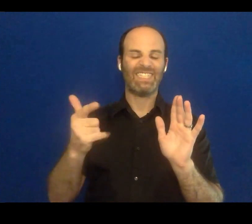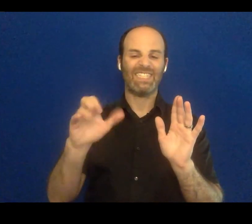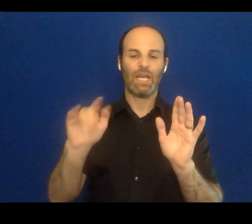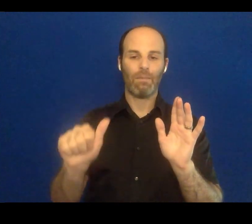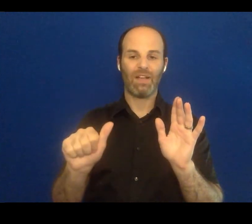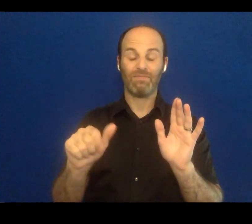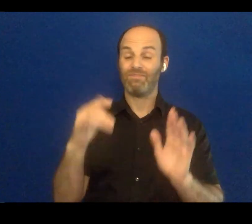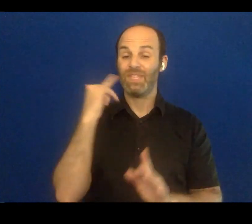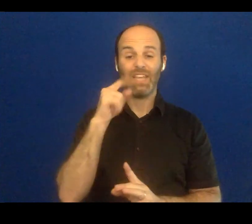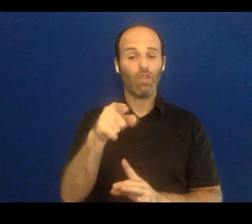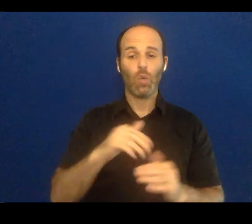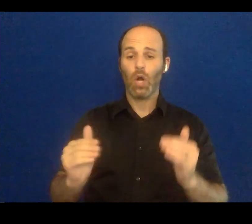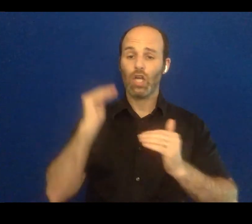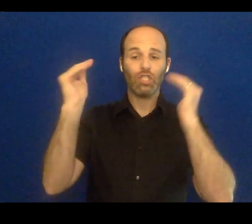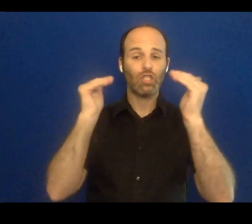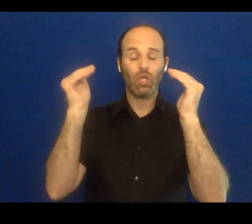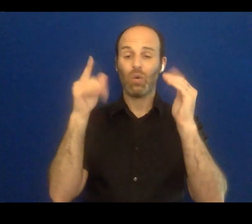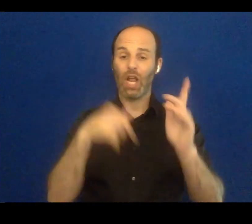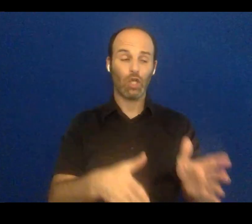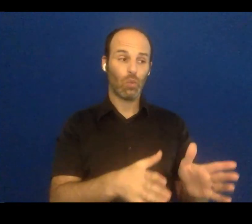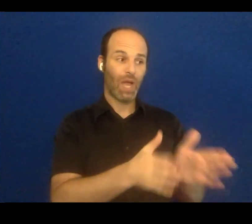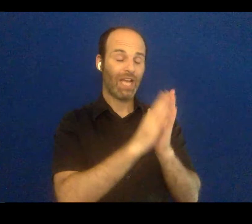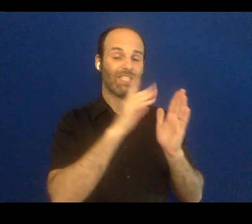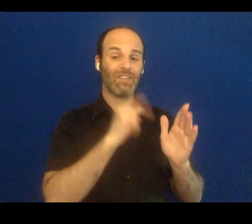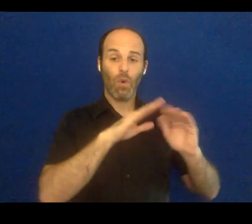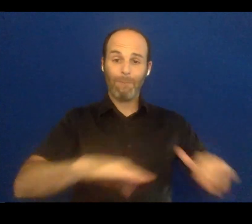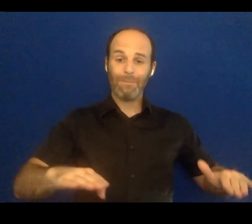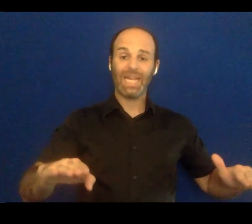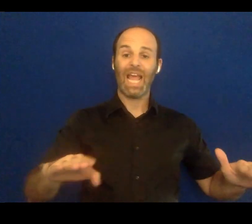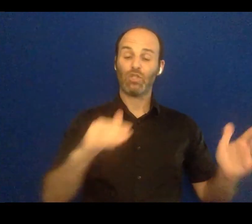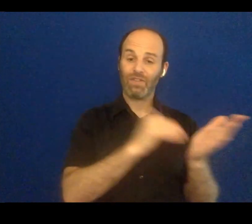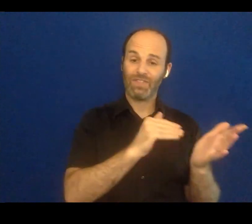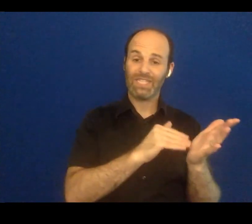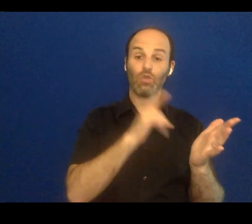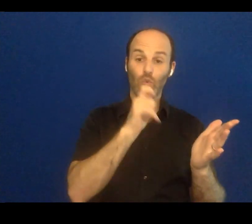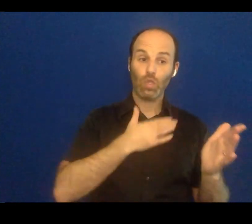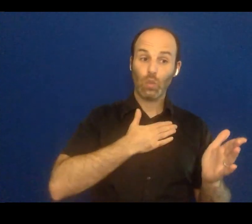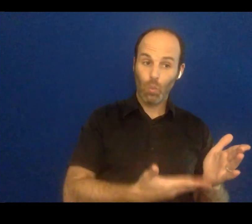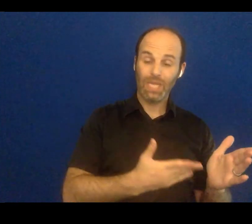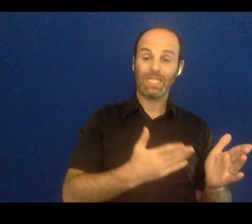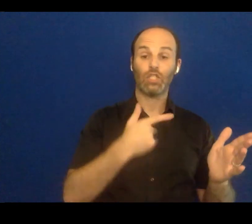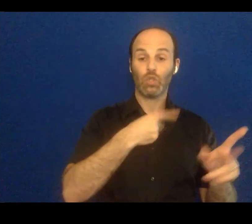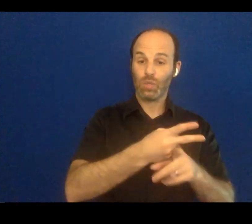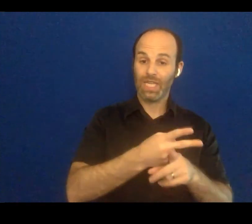SERVICES OF A PEDIATRIC